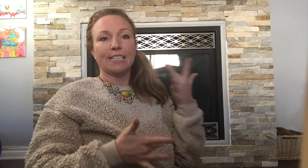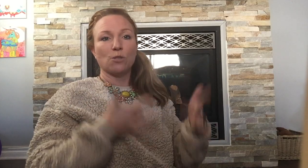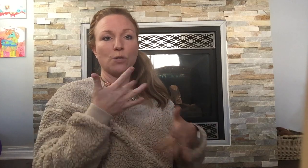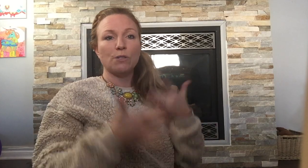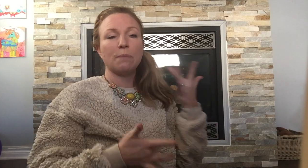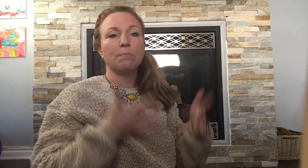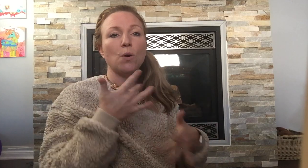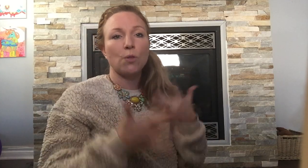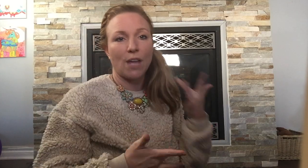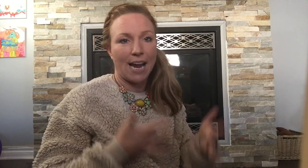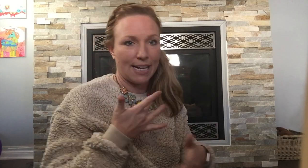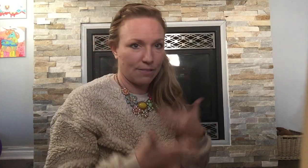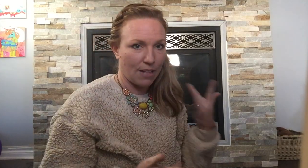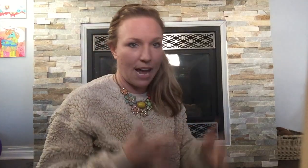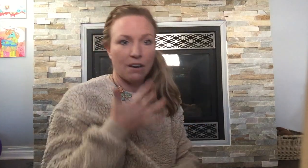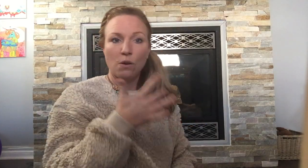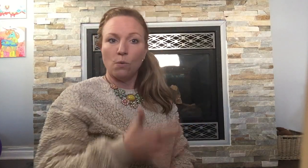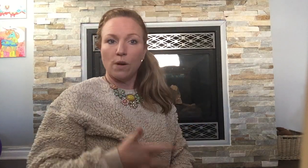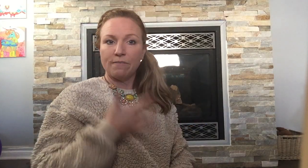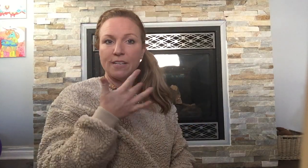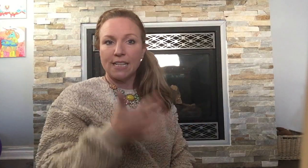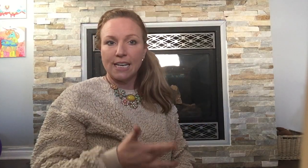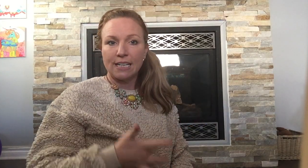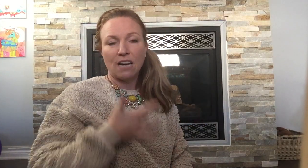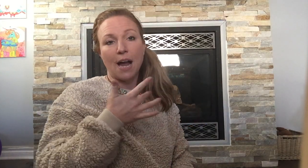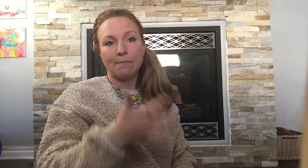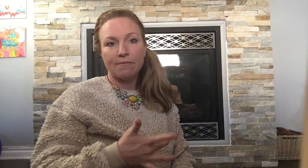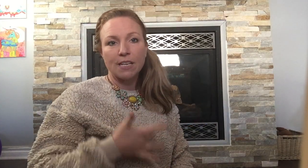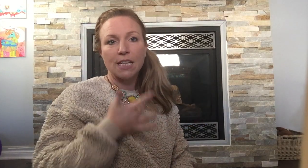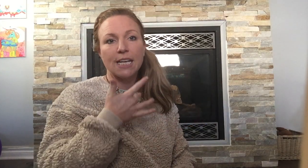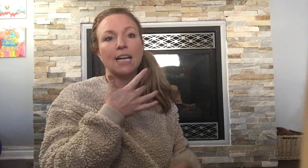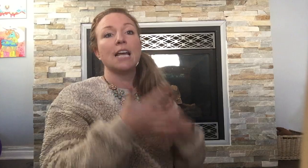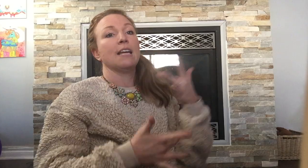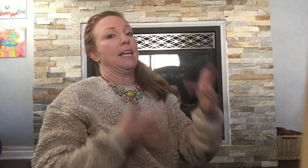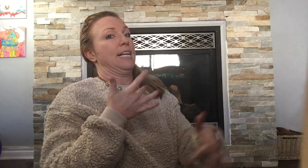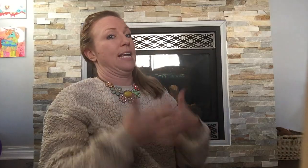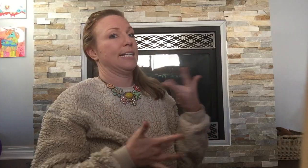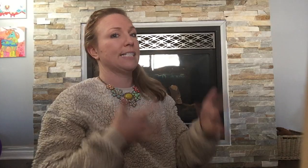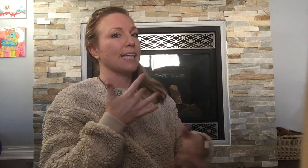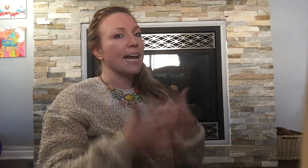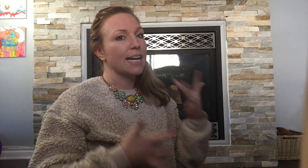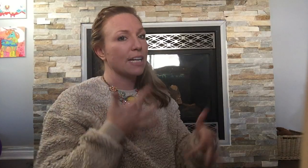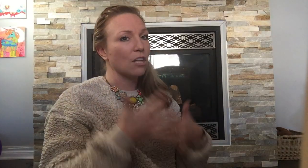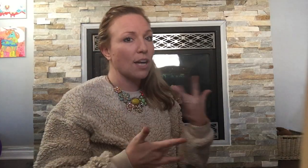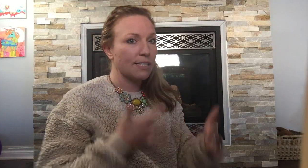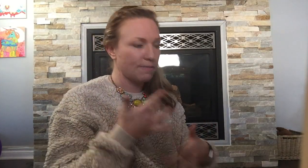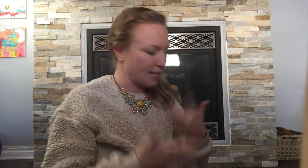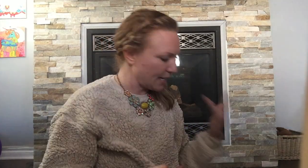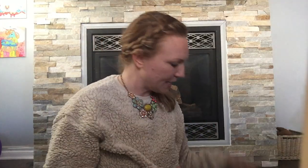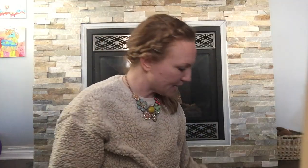so we're using both the hands for that. One FEELING. I'm FEELING. EXCITED, lots of feelings.